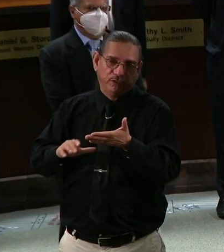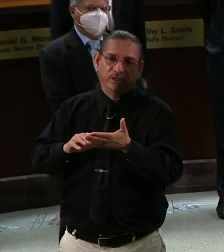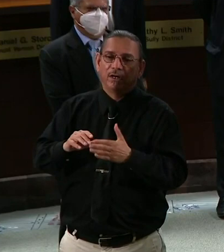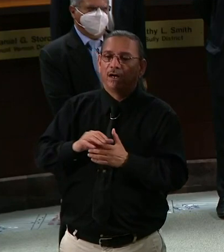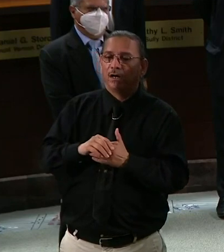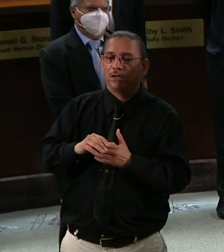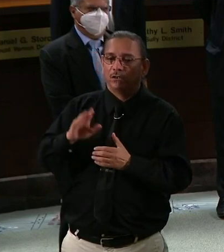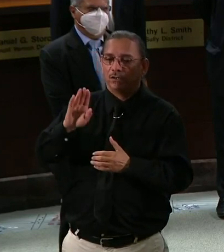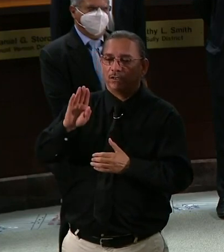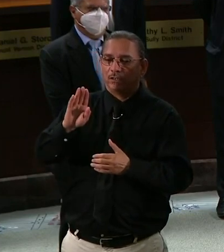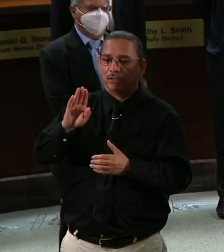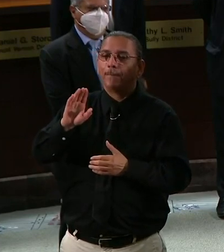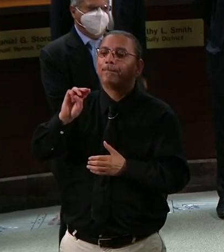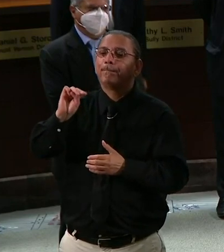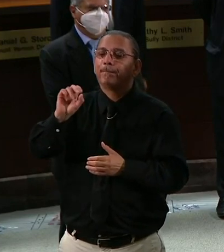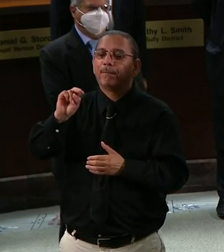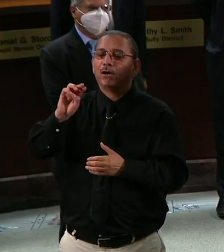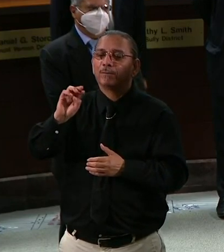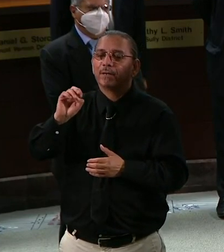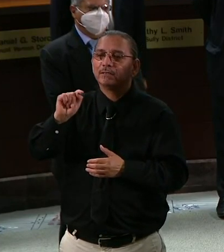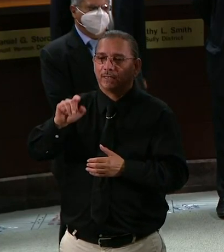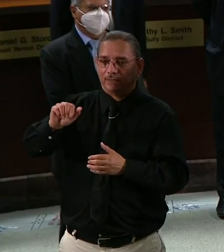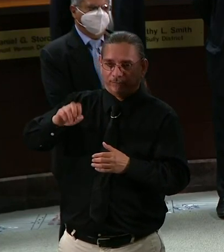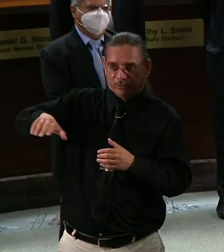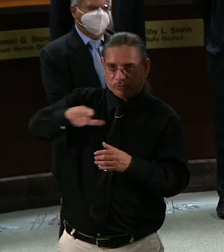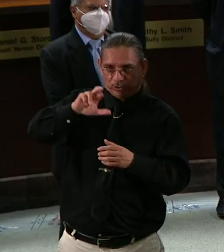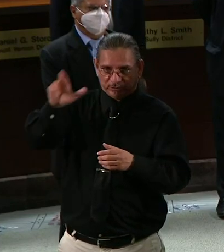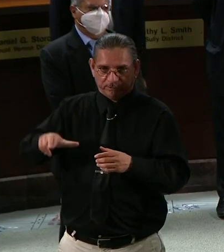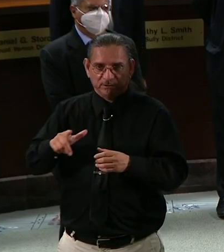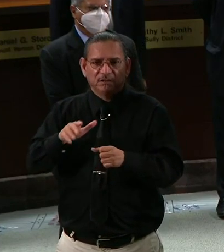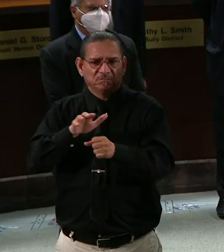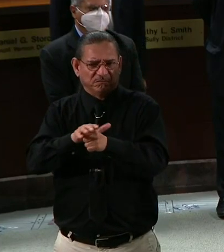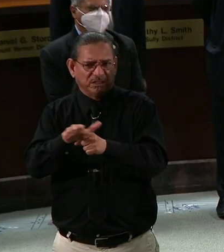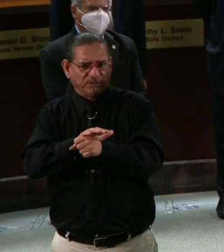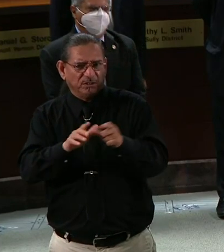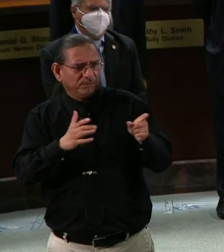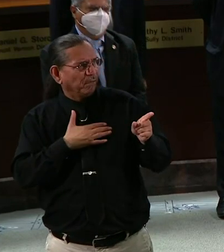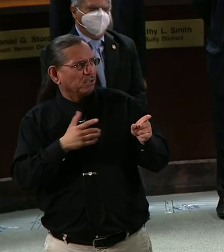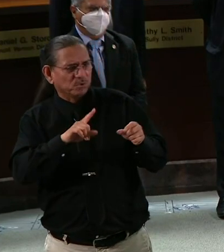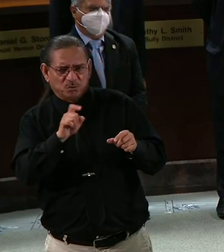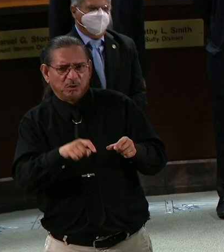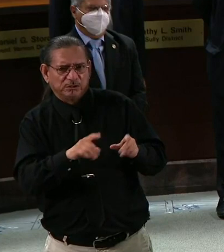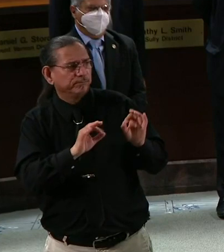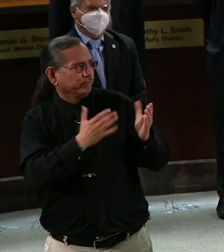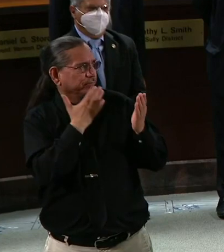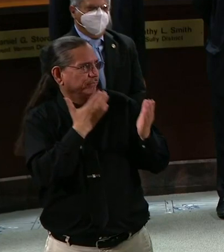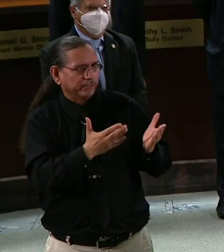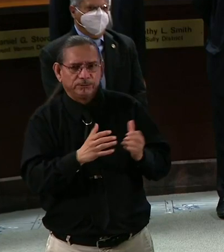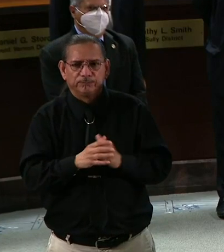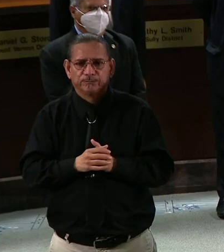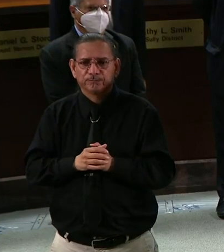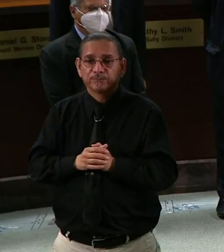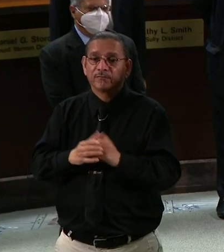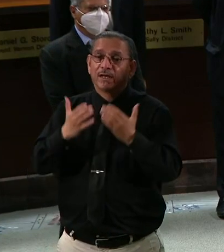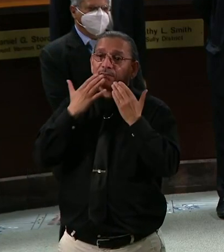FROM MONUMENT AVENUE. IN RICHMOND. I THINK THAT'S ARE IT